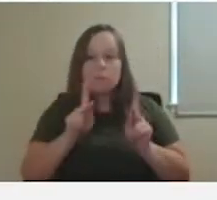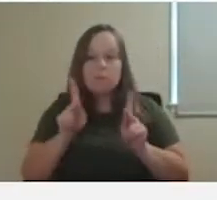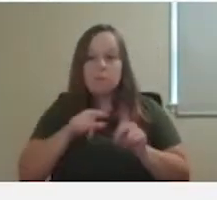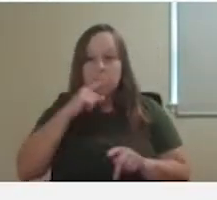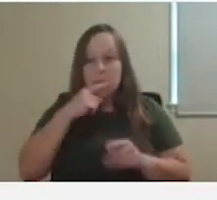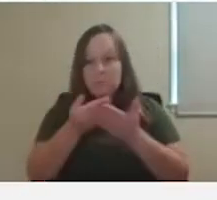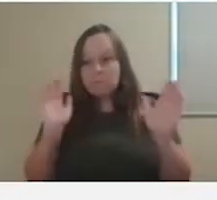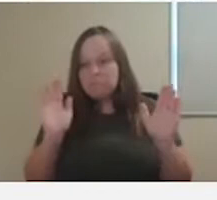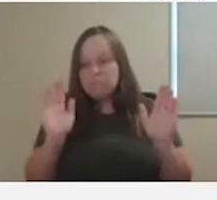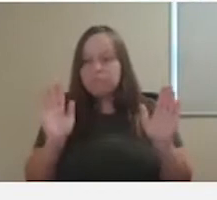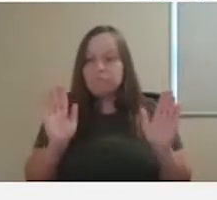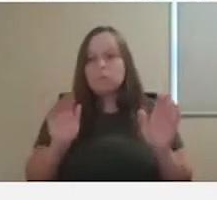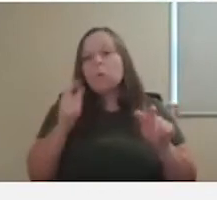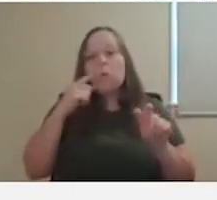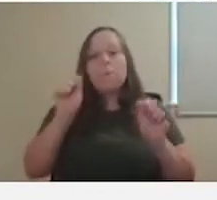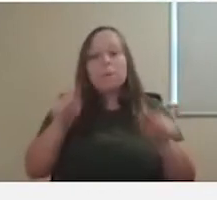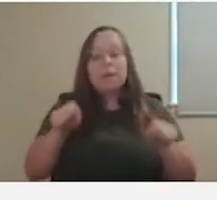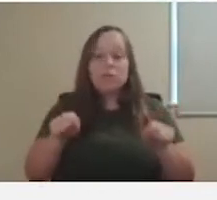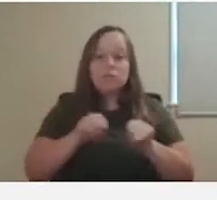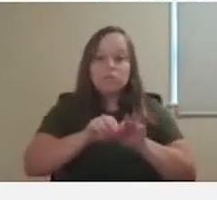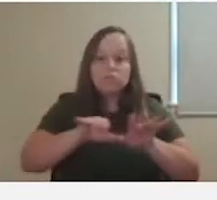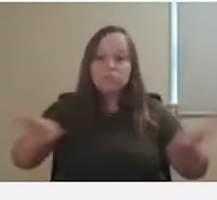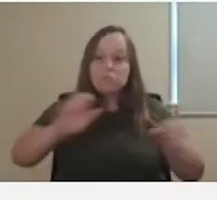So potential spread of COVID falls